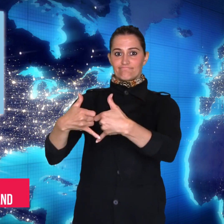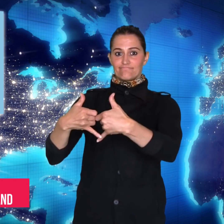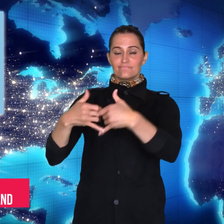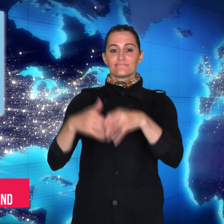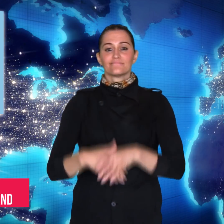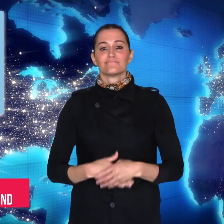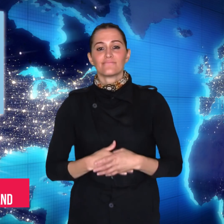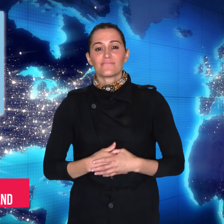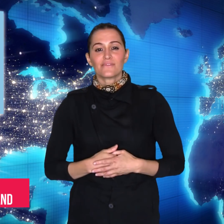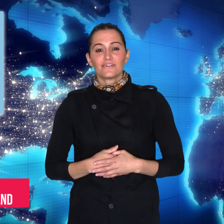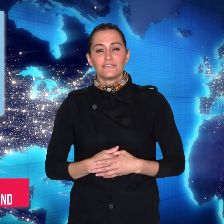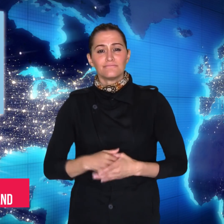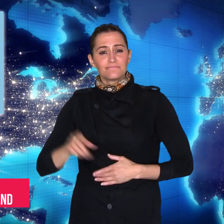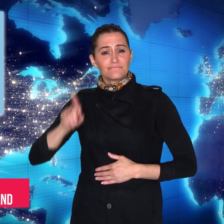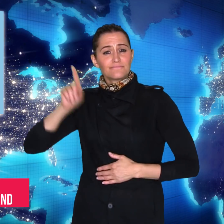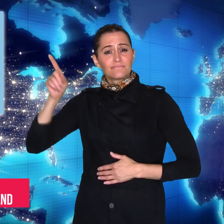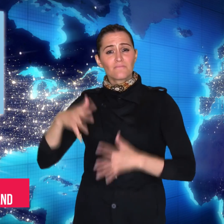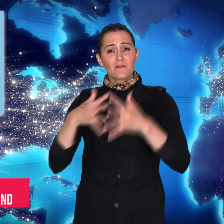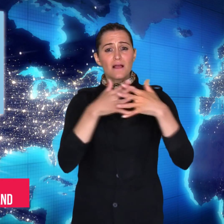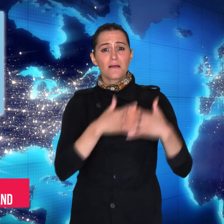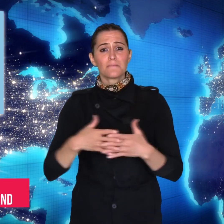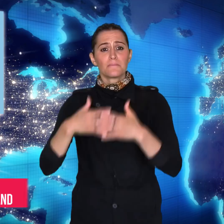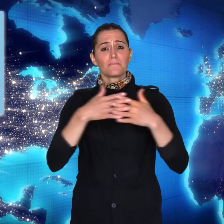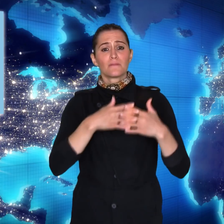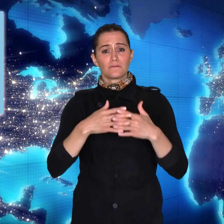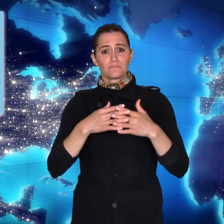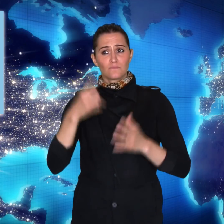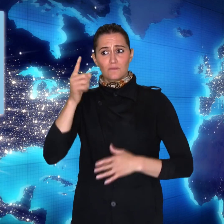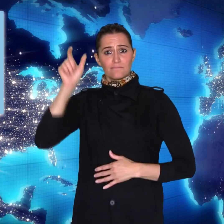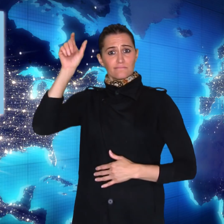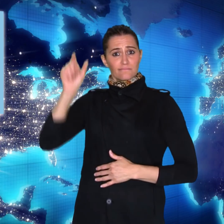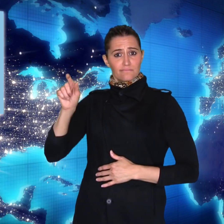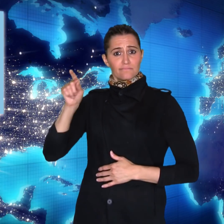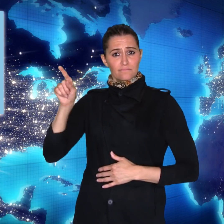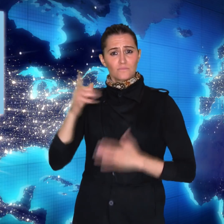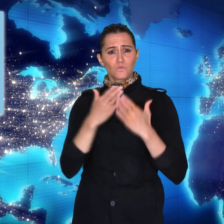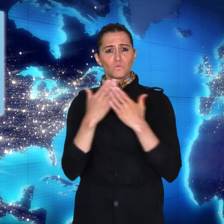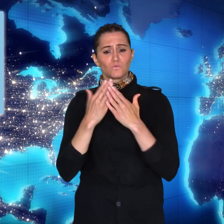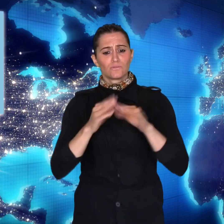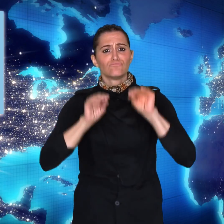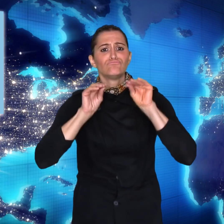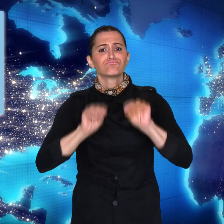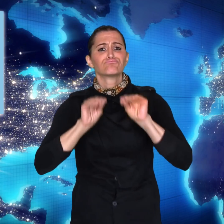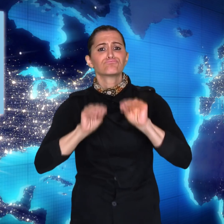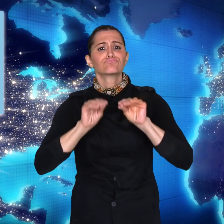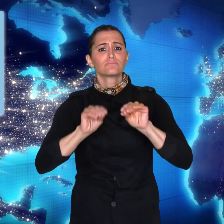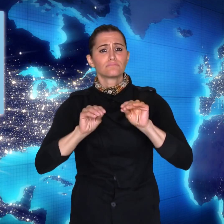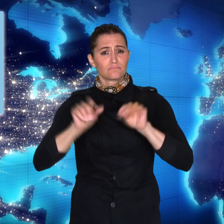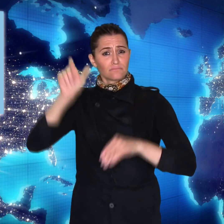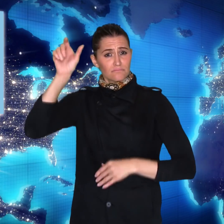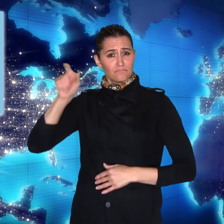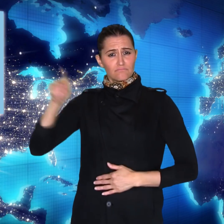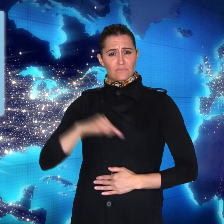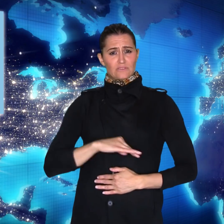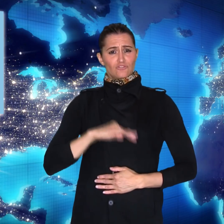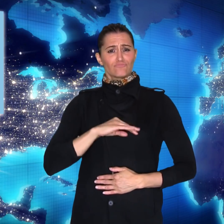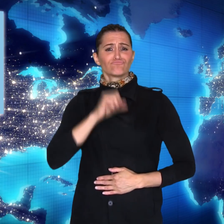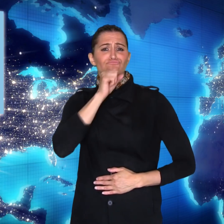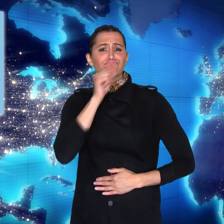Connie Bombaci, a retired educator in